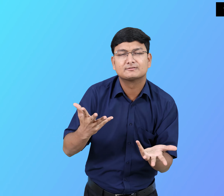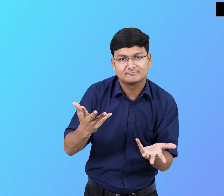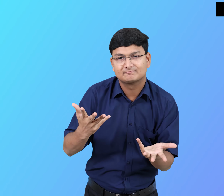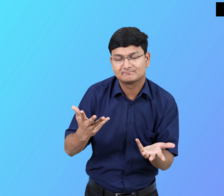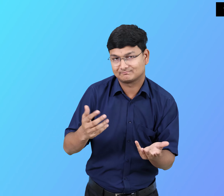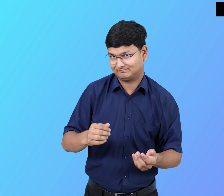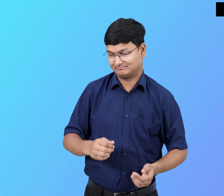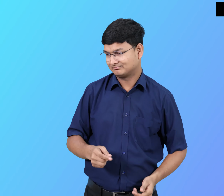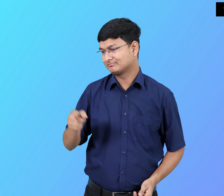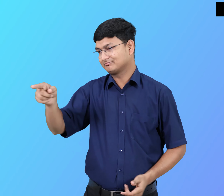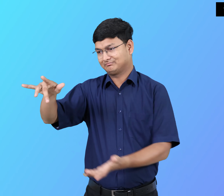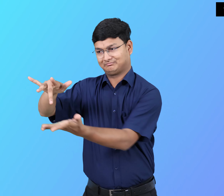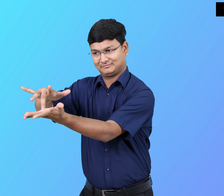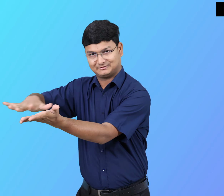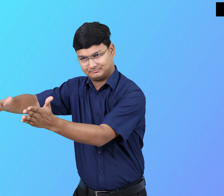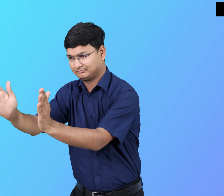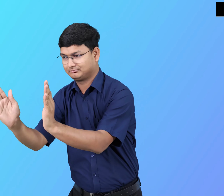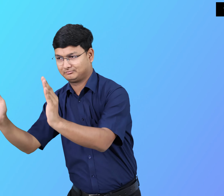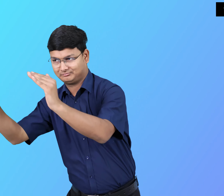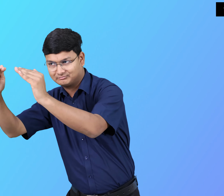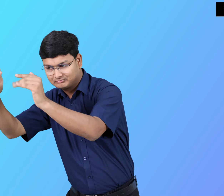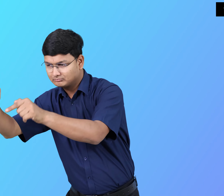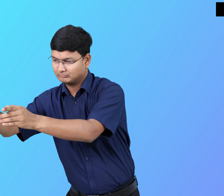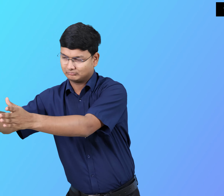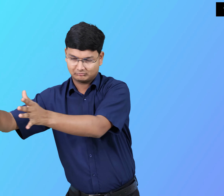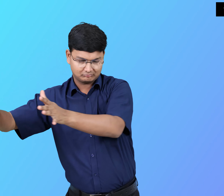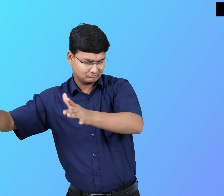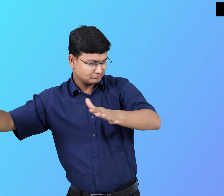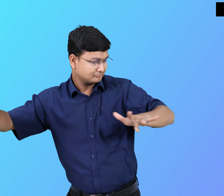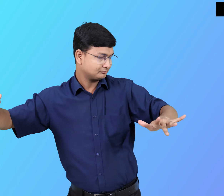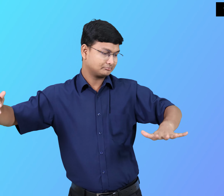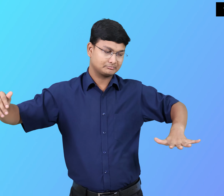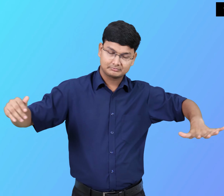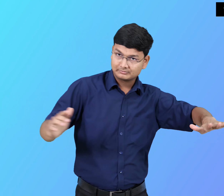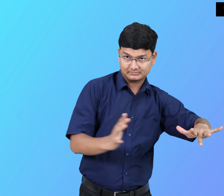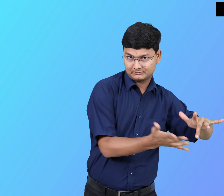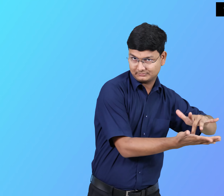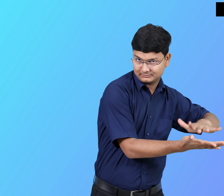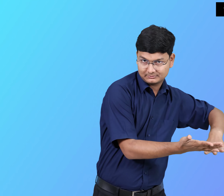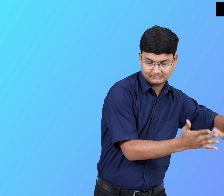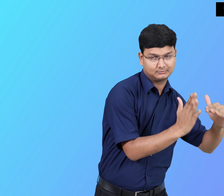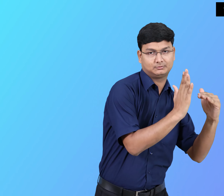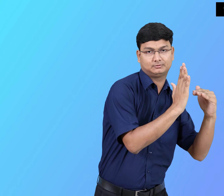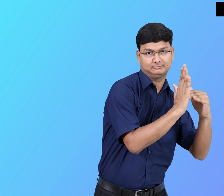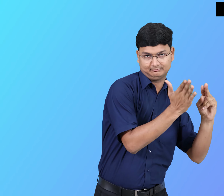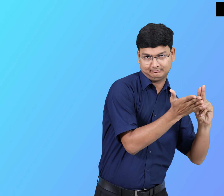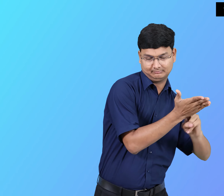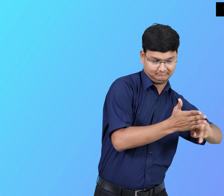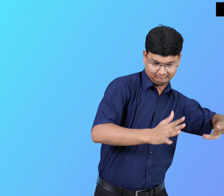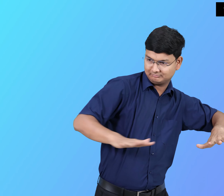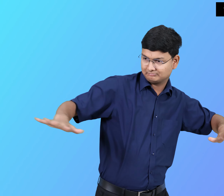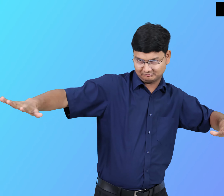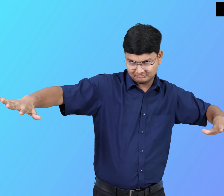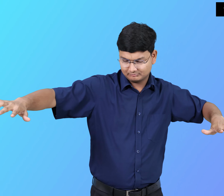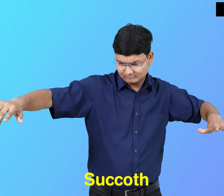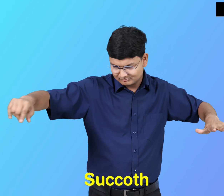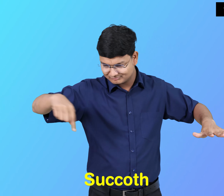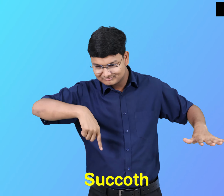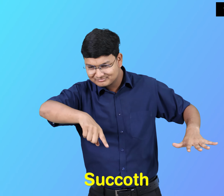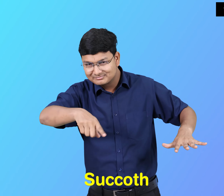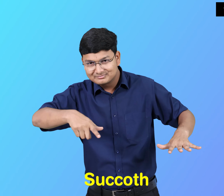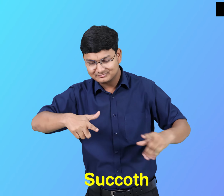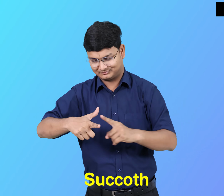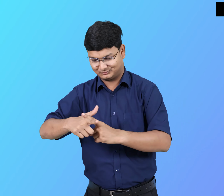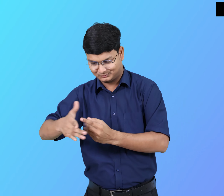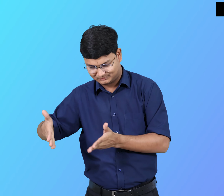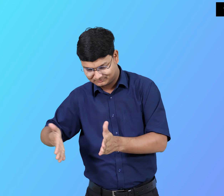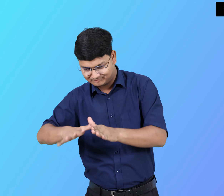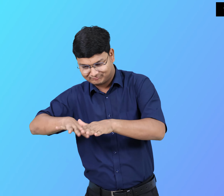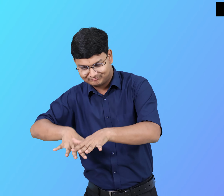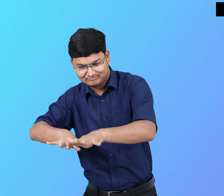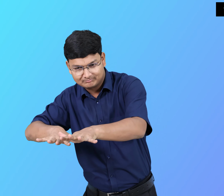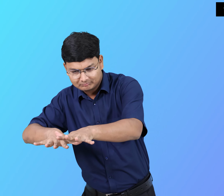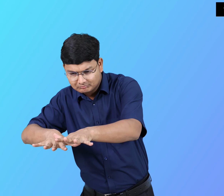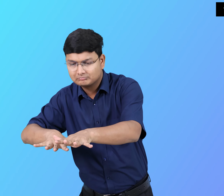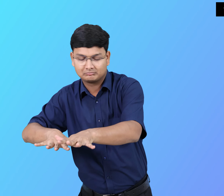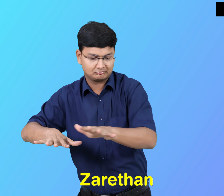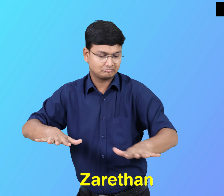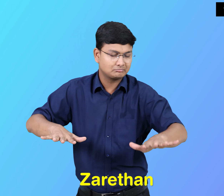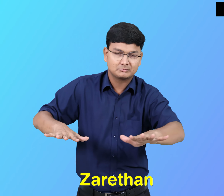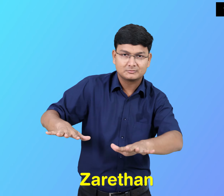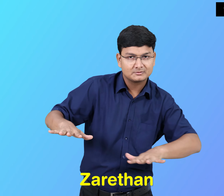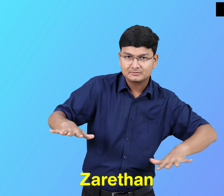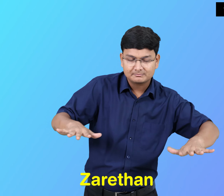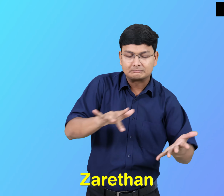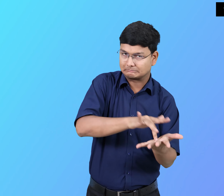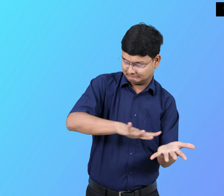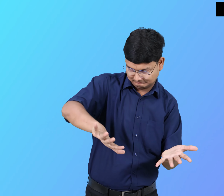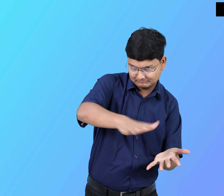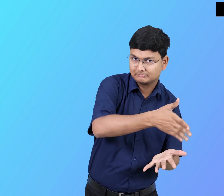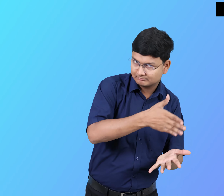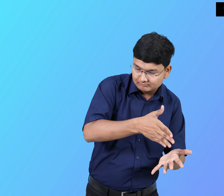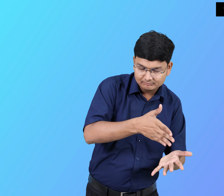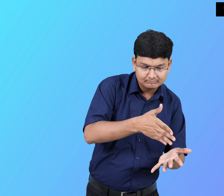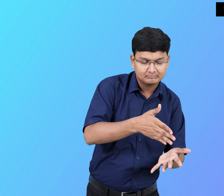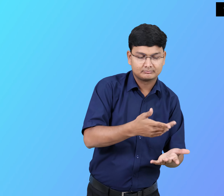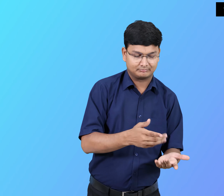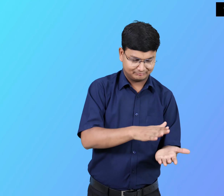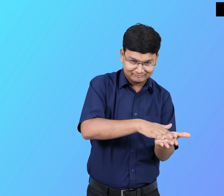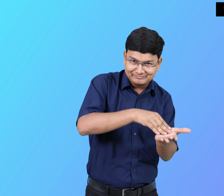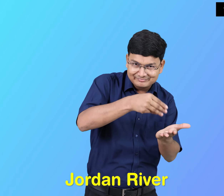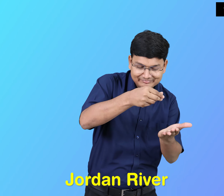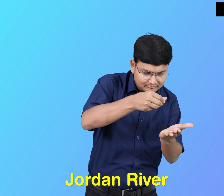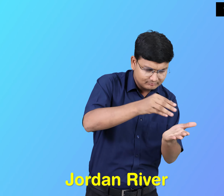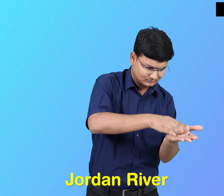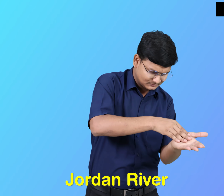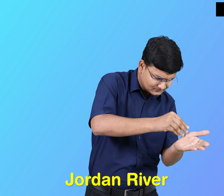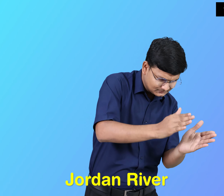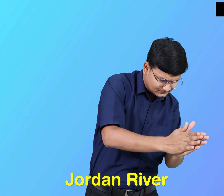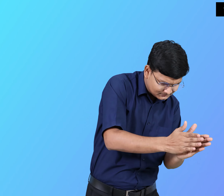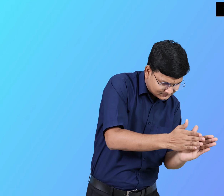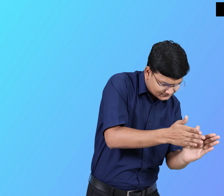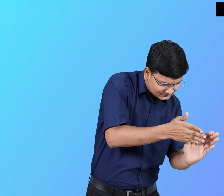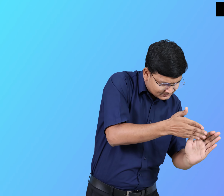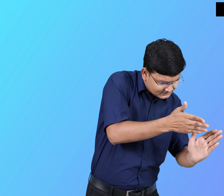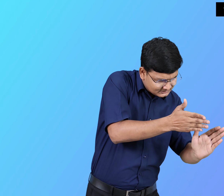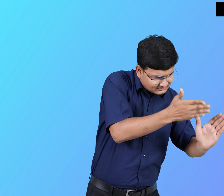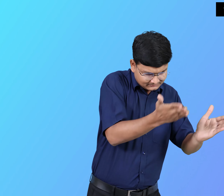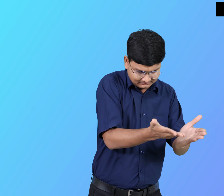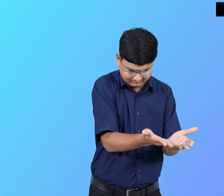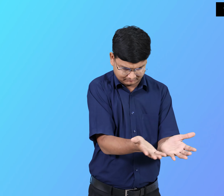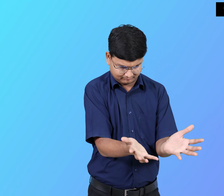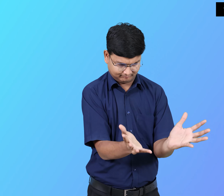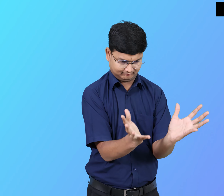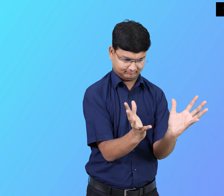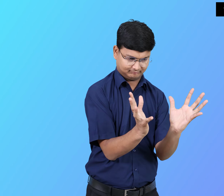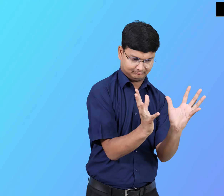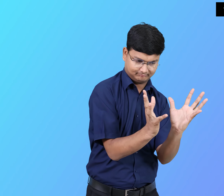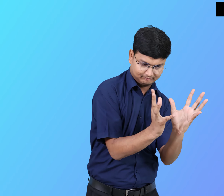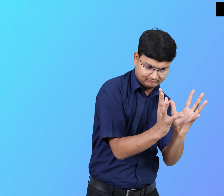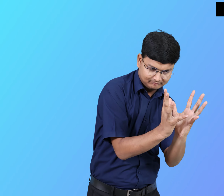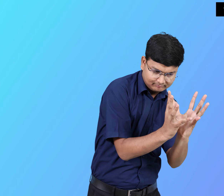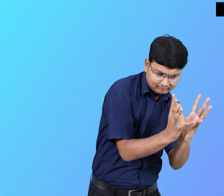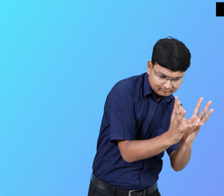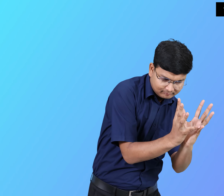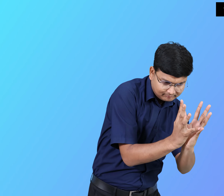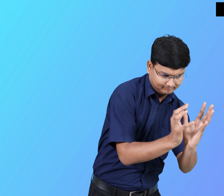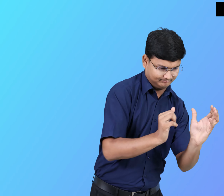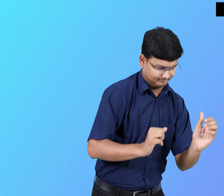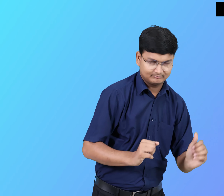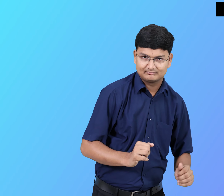The king ordered these things to be made near the Jordan River between Succoth and Zarethan.